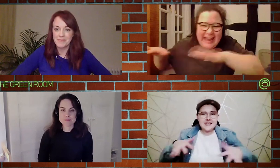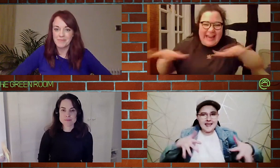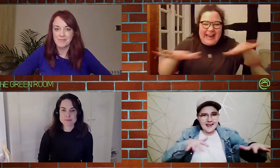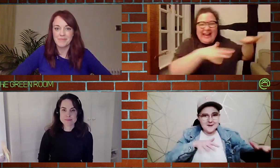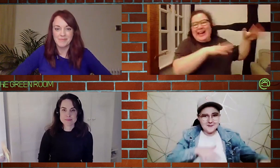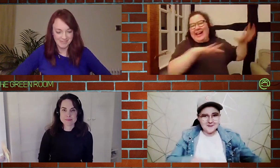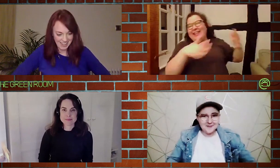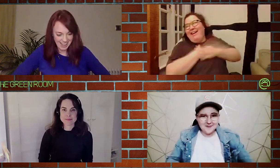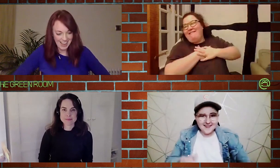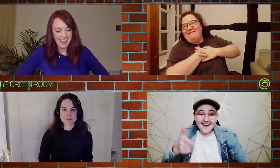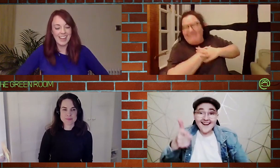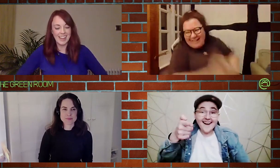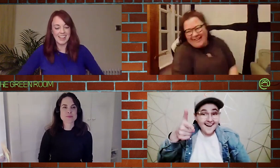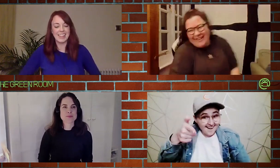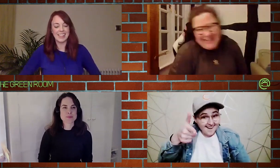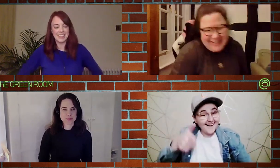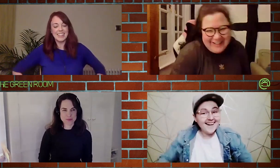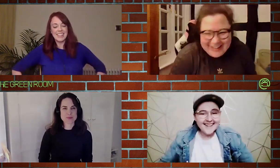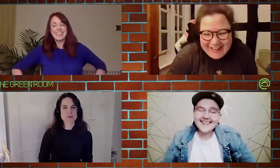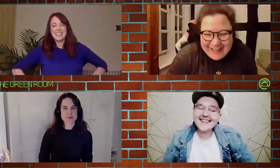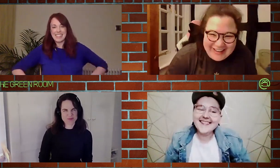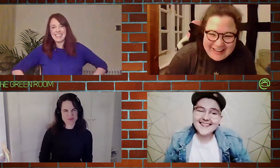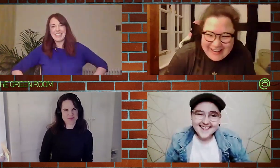Sea, absolutley. Love the sea. BM: Sea.